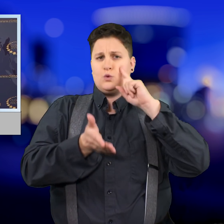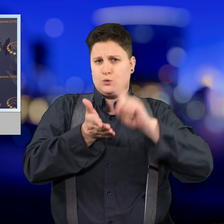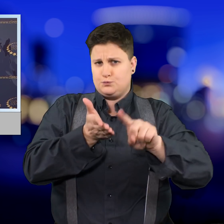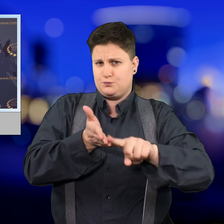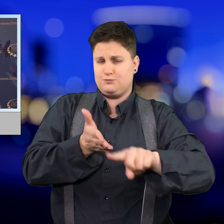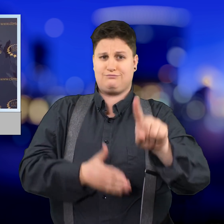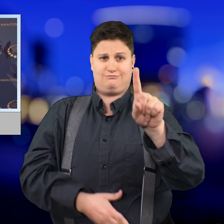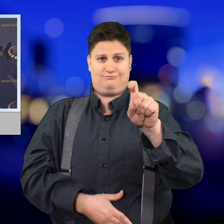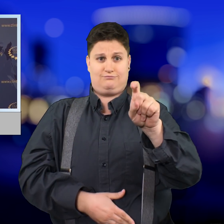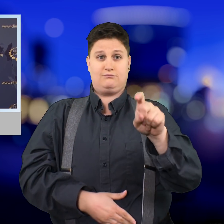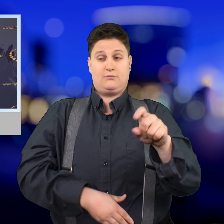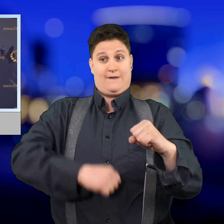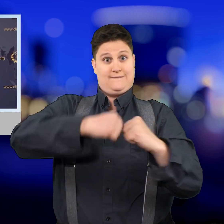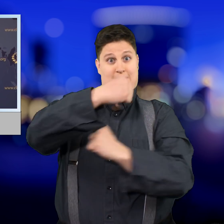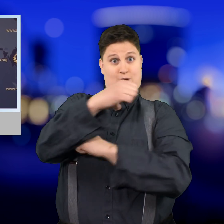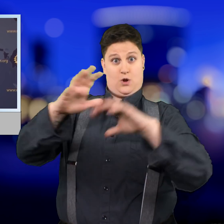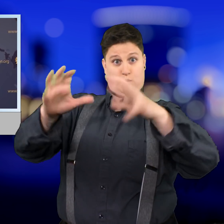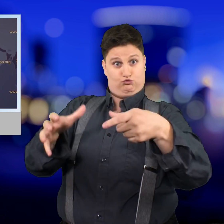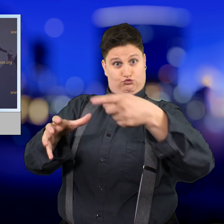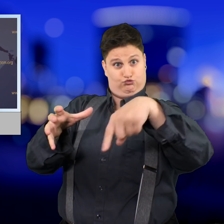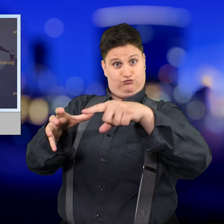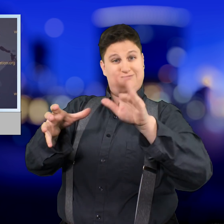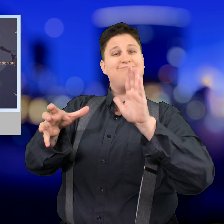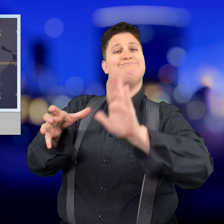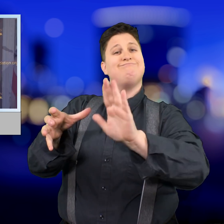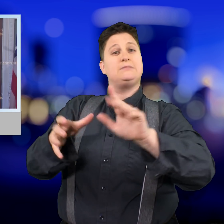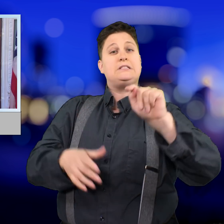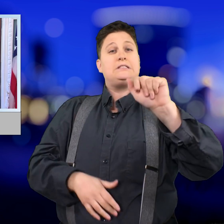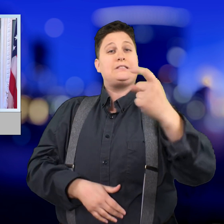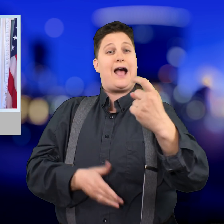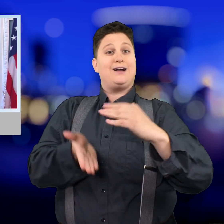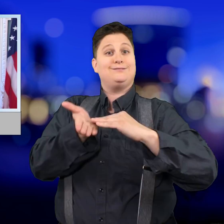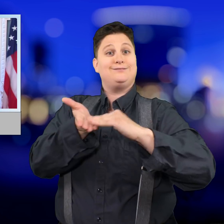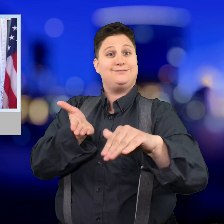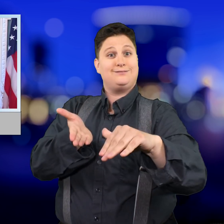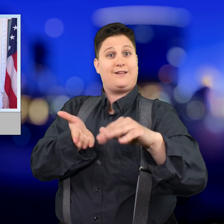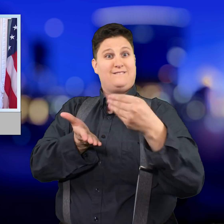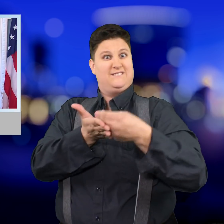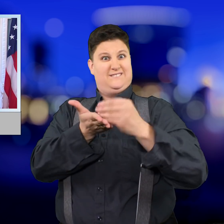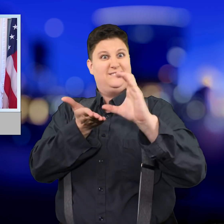In addition, the investigation is looking into whether any of the Foundation's tax exempt